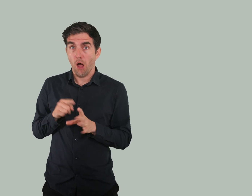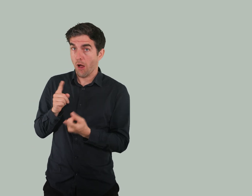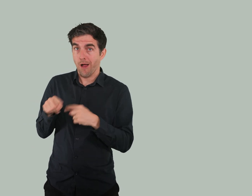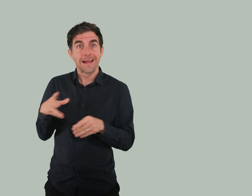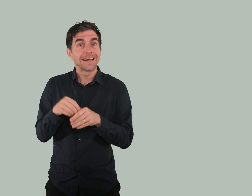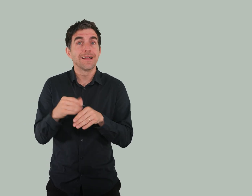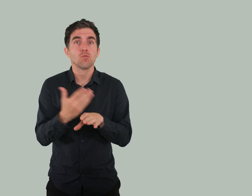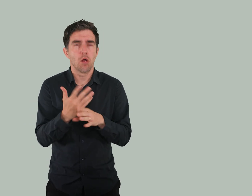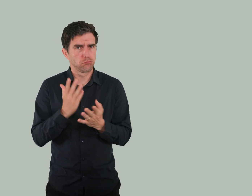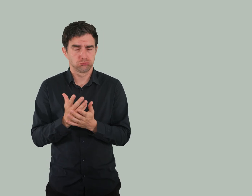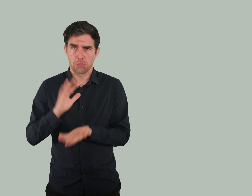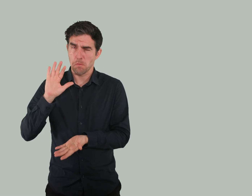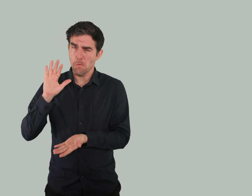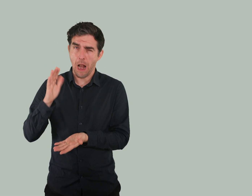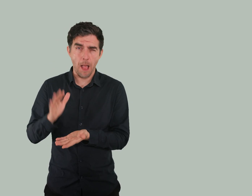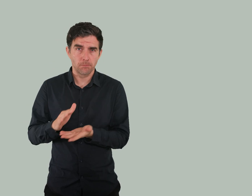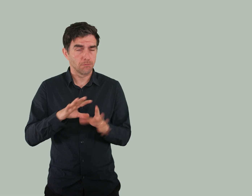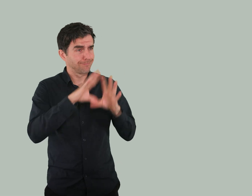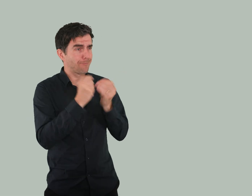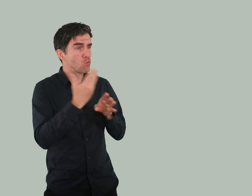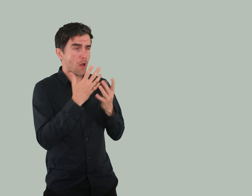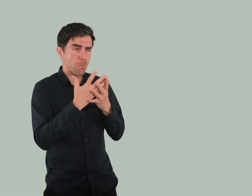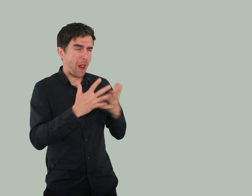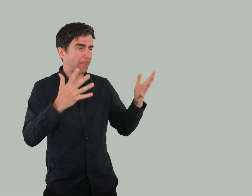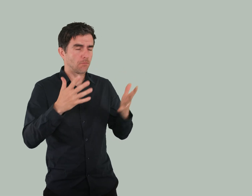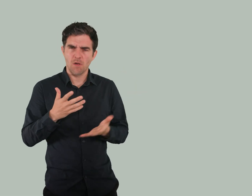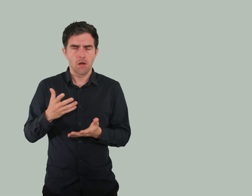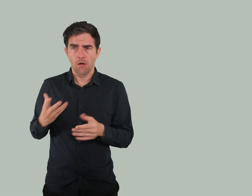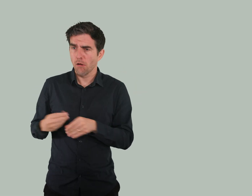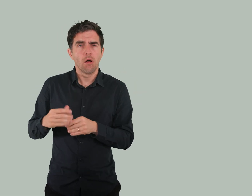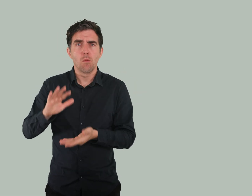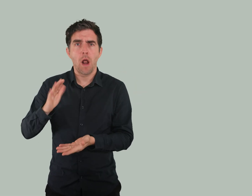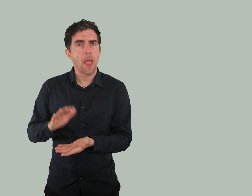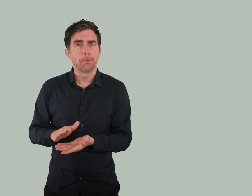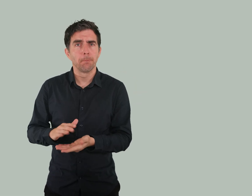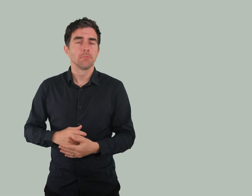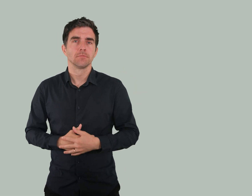The youth share of the workforce has shrunk even as overall employment has grown.